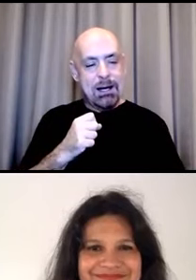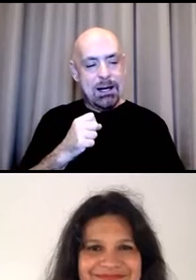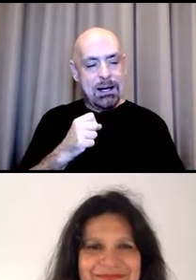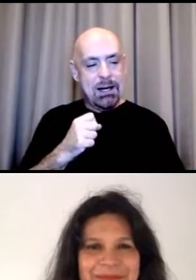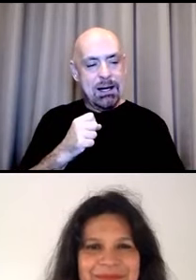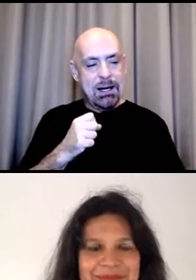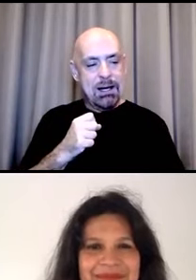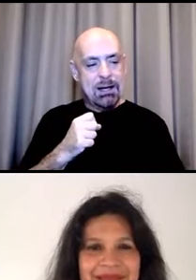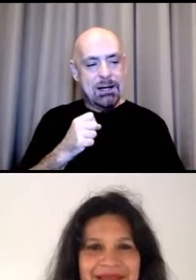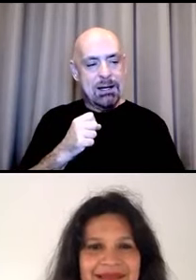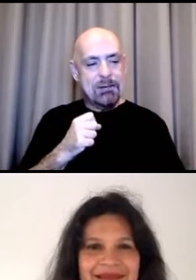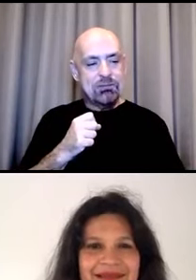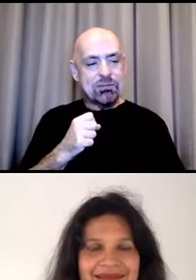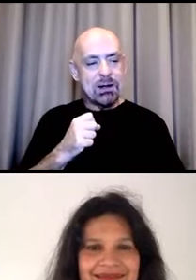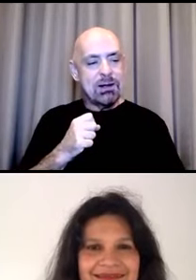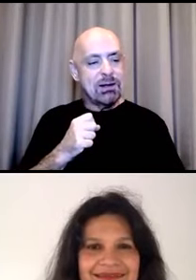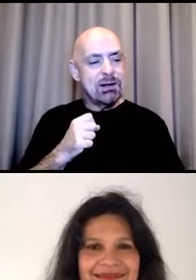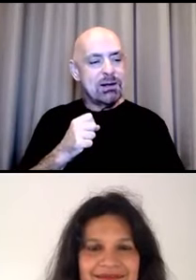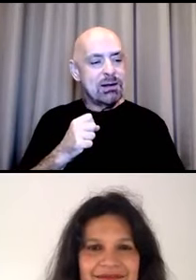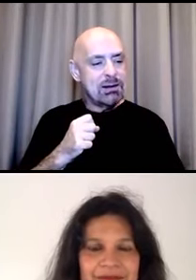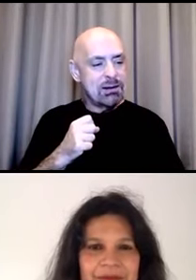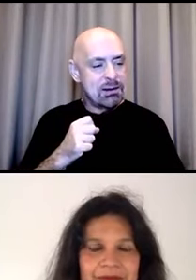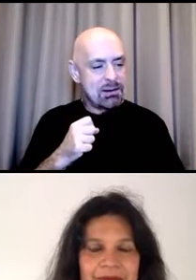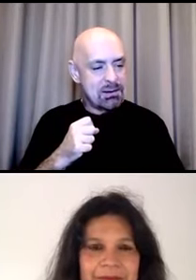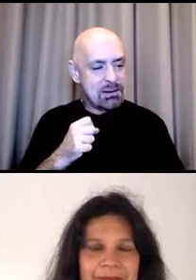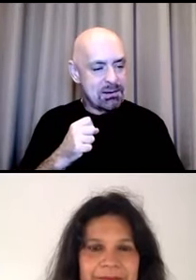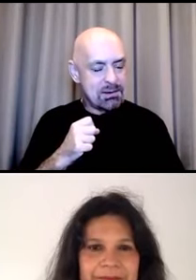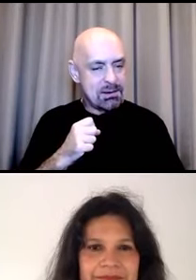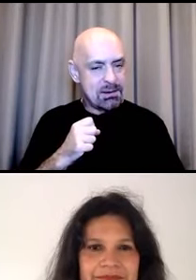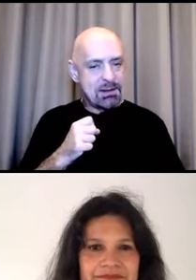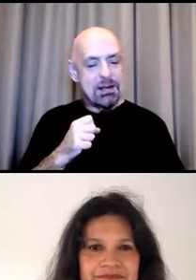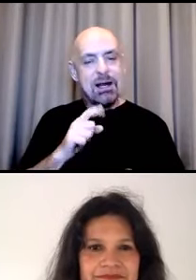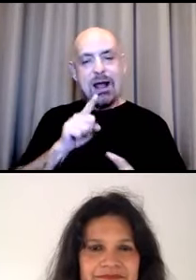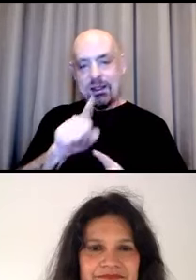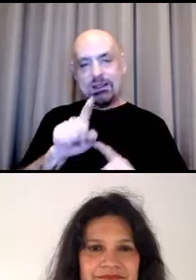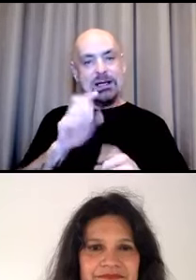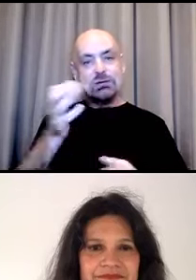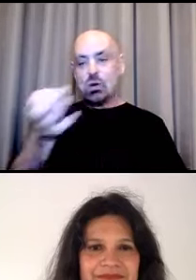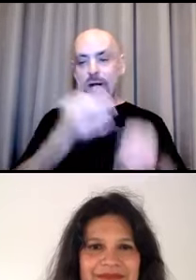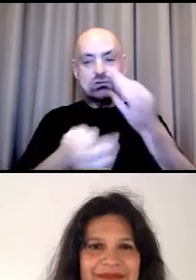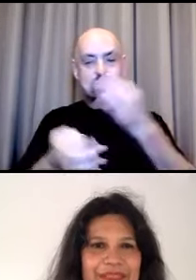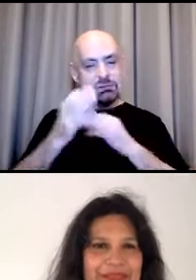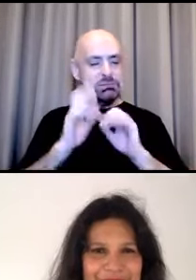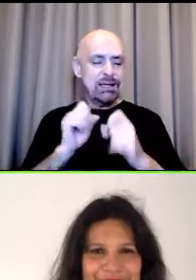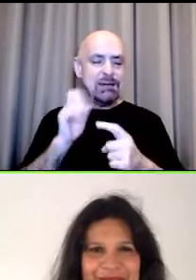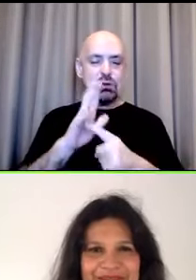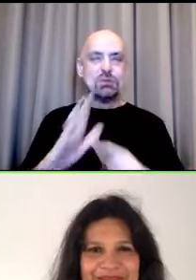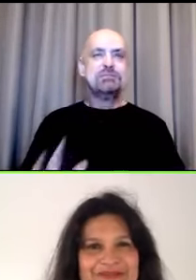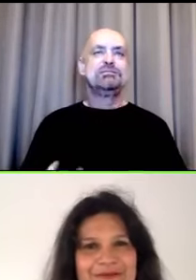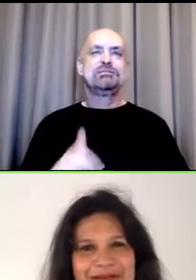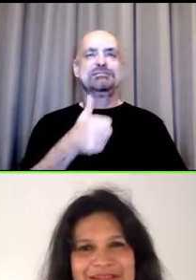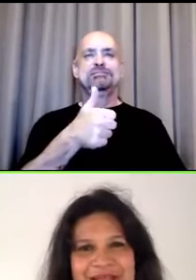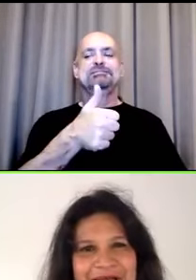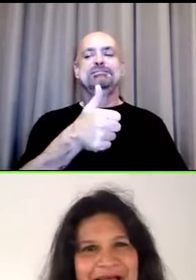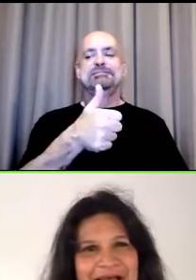between distinct thing that are coming in to a story and the comprehensive